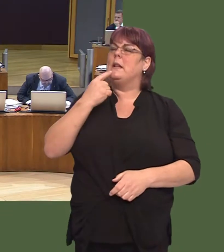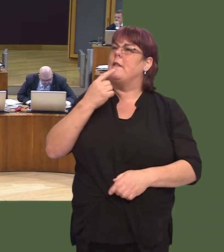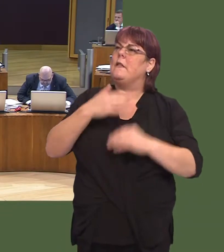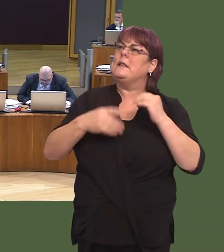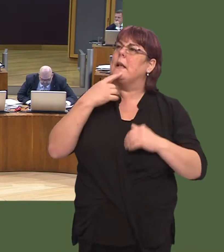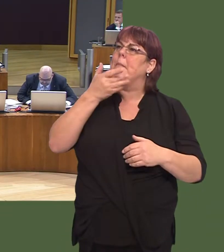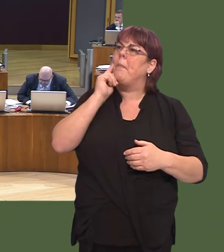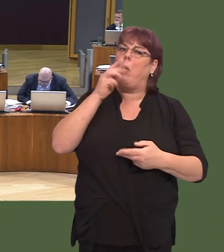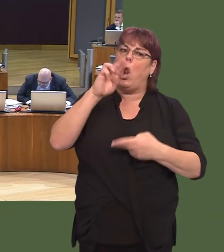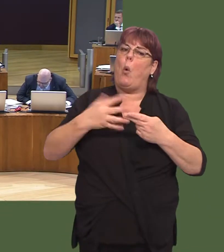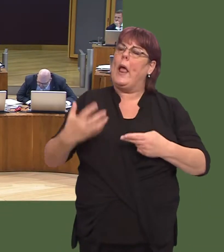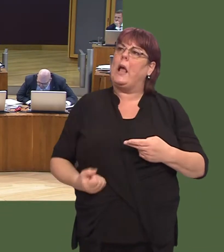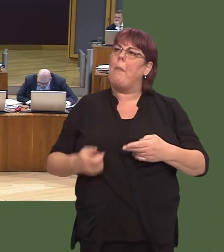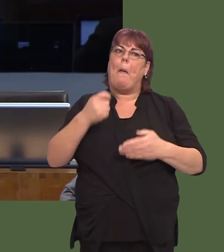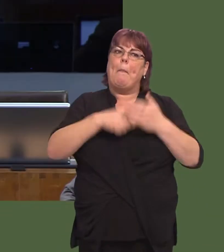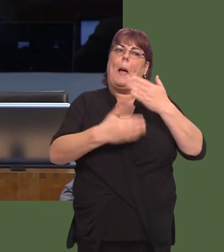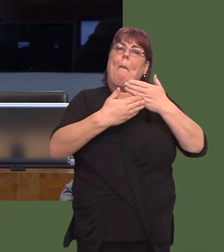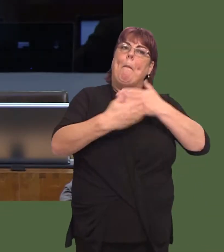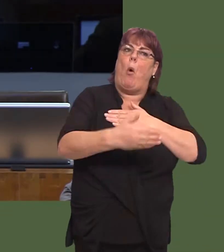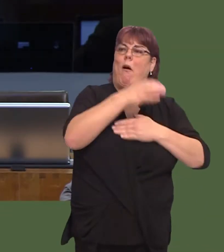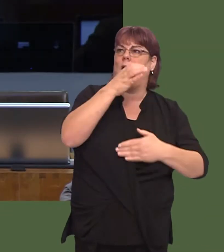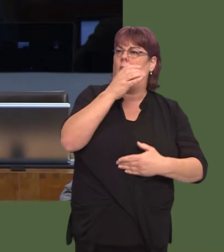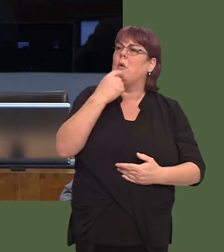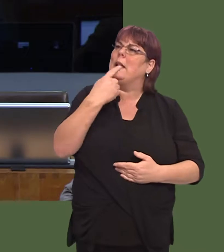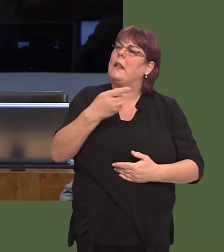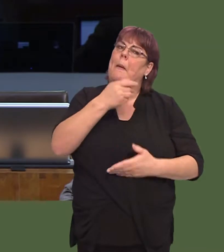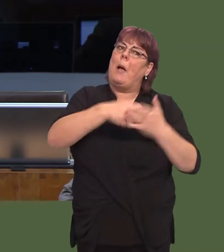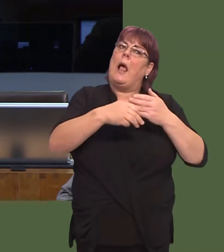actuallyóthat people on low incomes buy less alcohol overall than people on higher incomes,